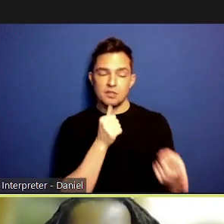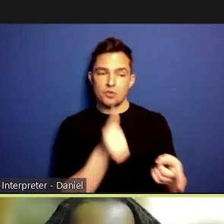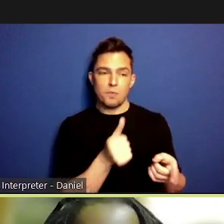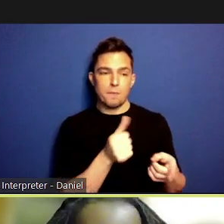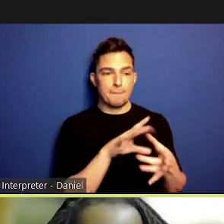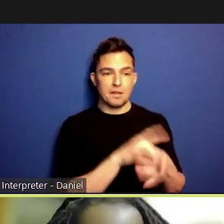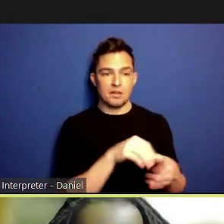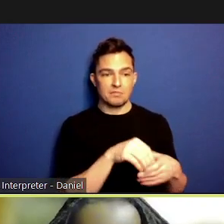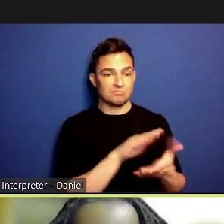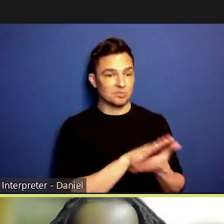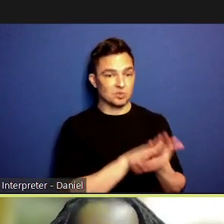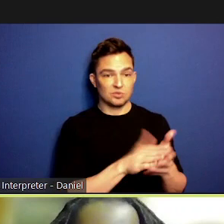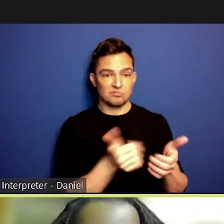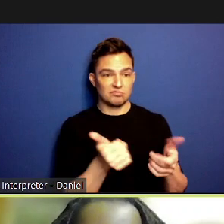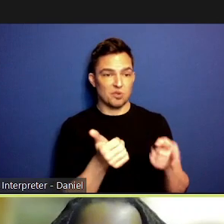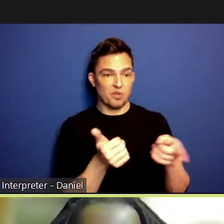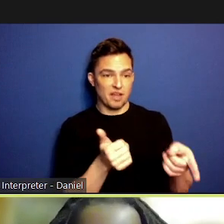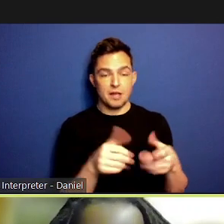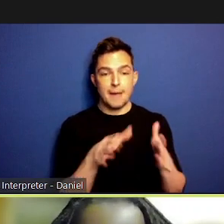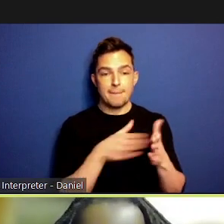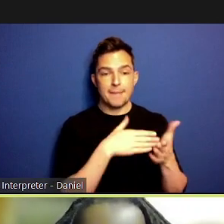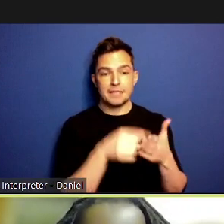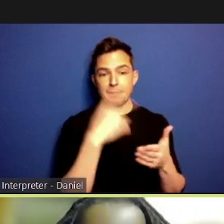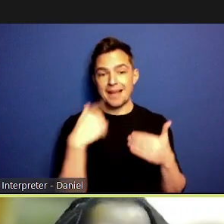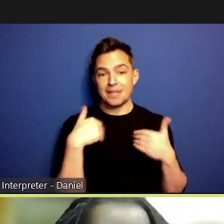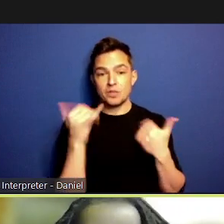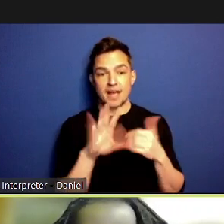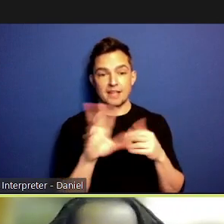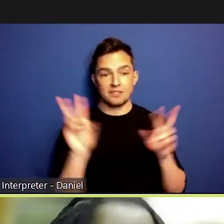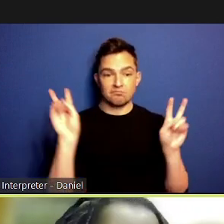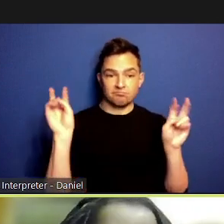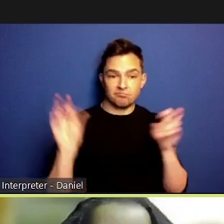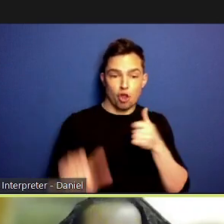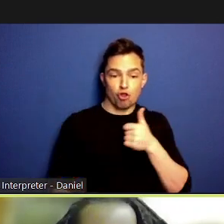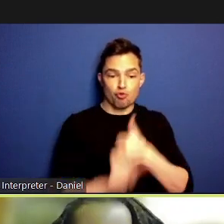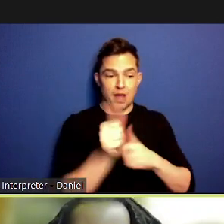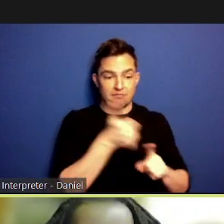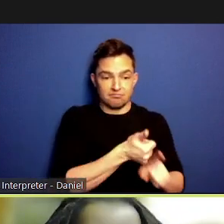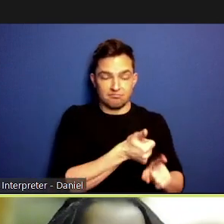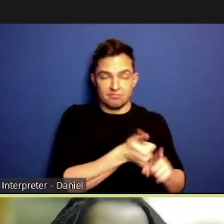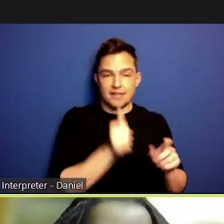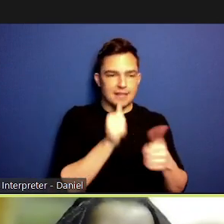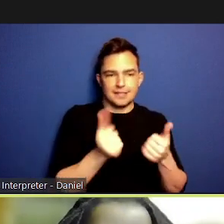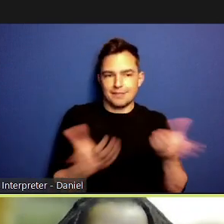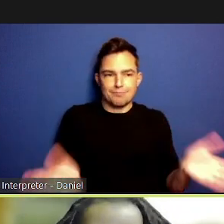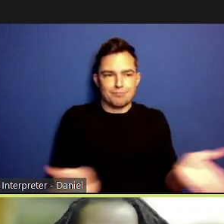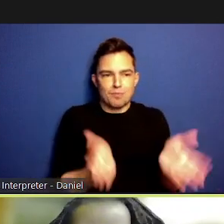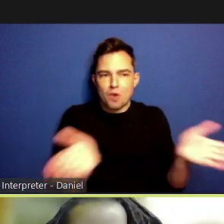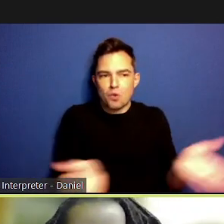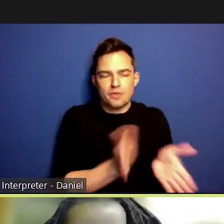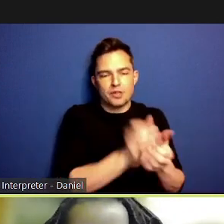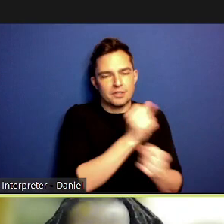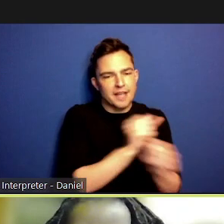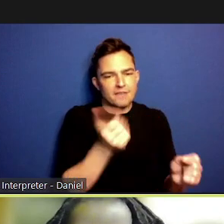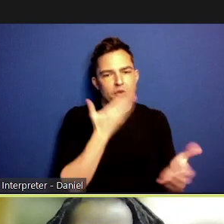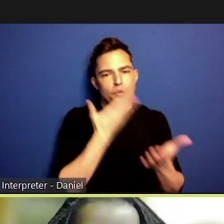paints black youth as being a threat, and that does not promote their safety or well-being